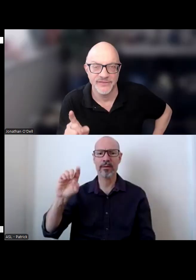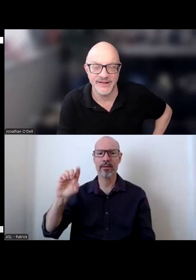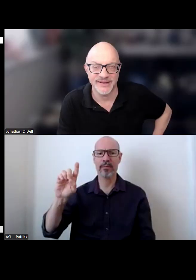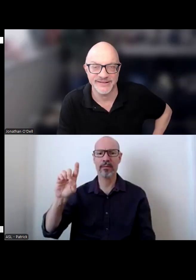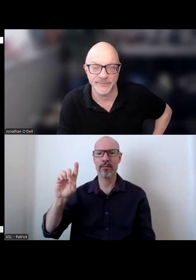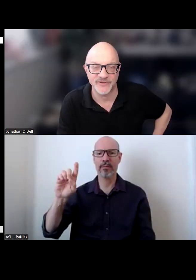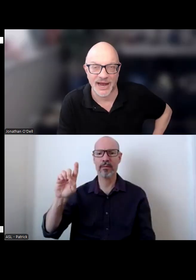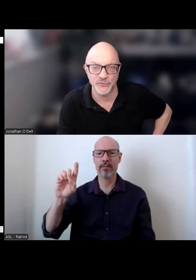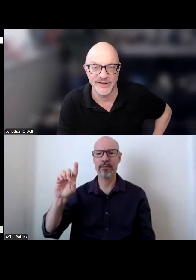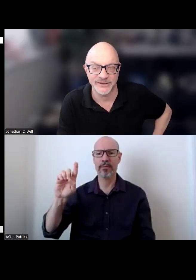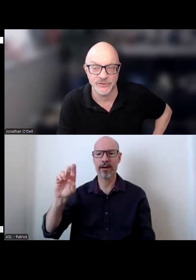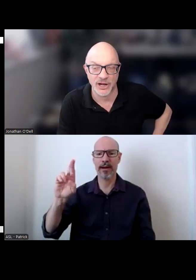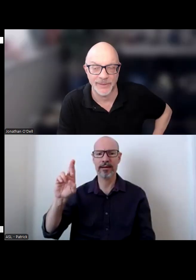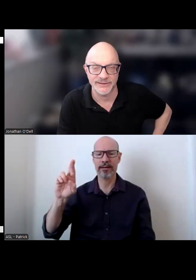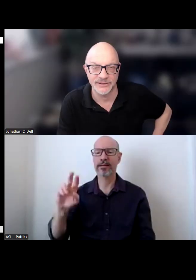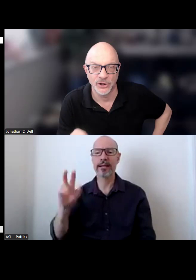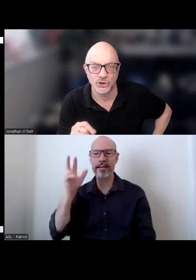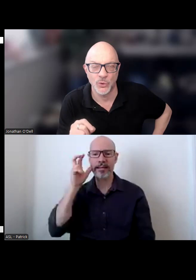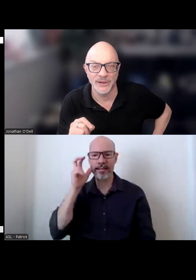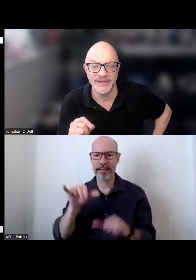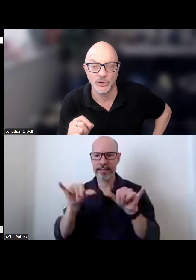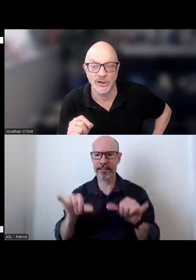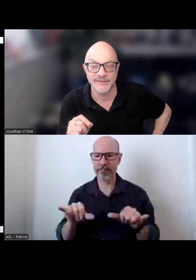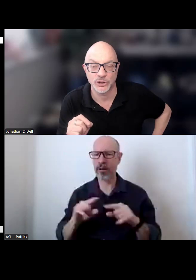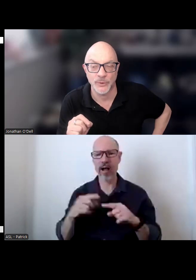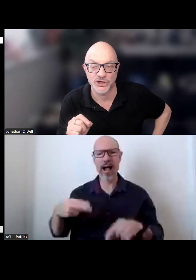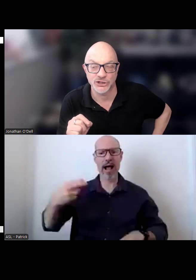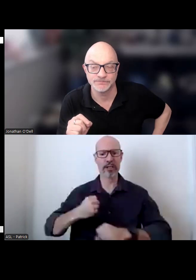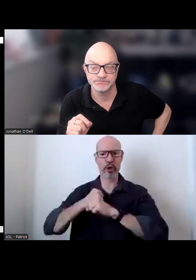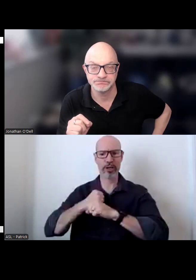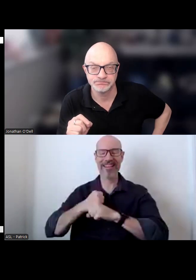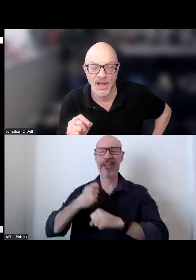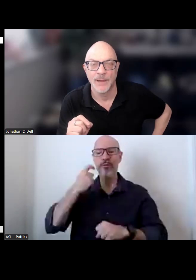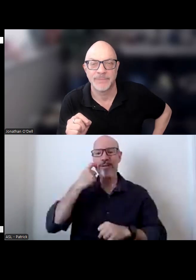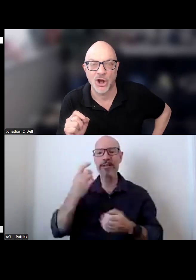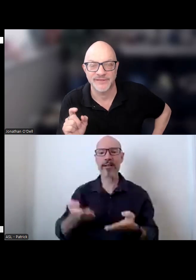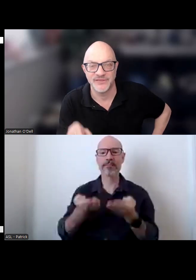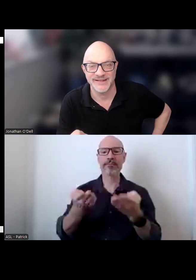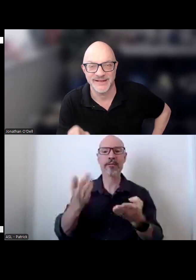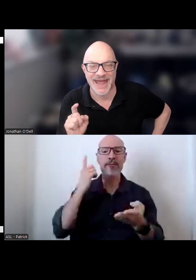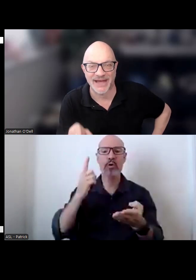These are high security This is something I recently recommended to a legal situation.